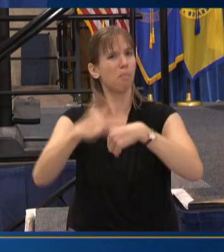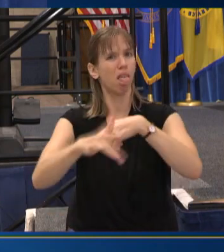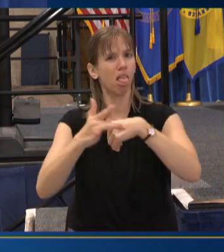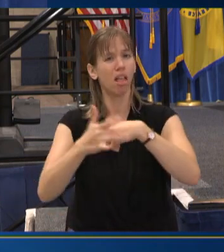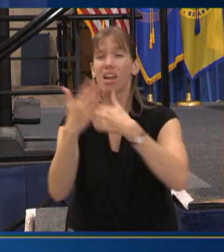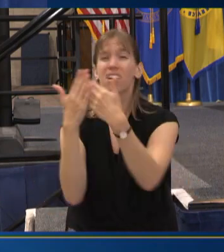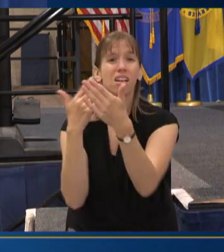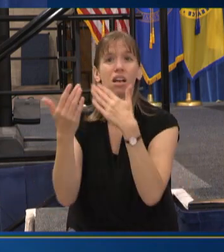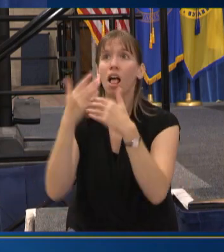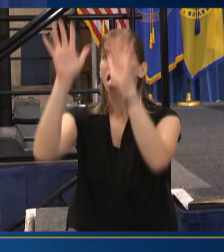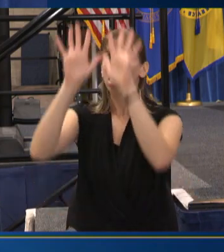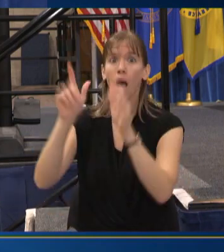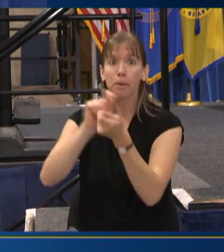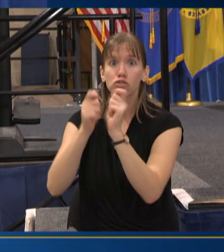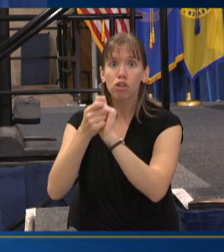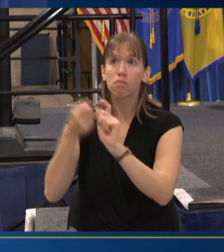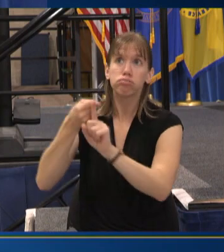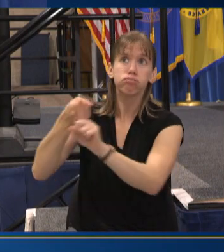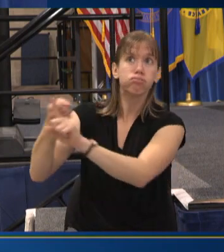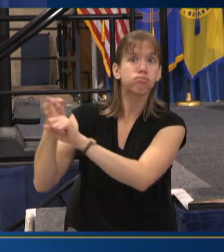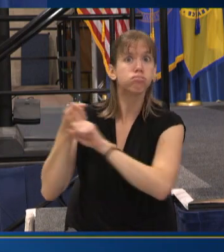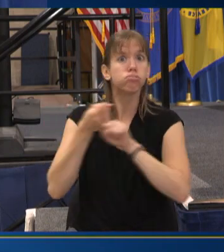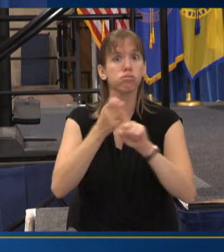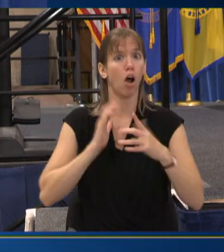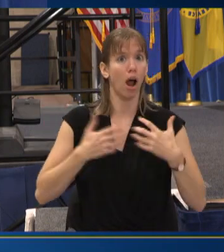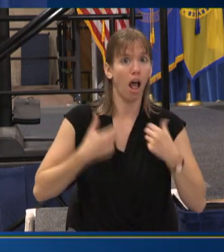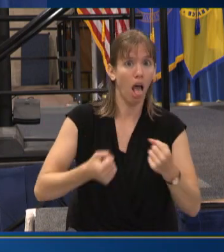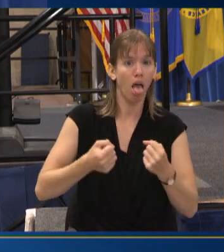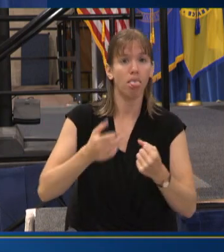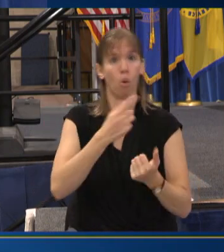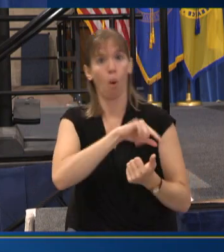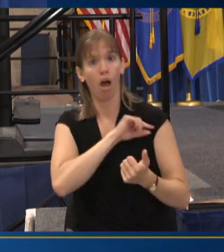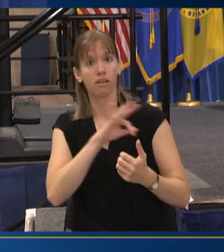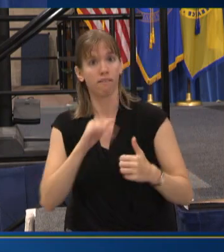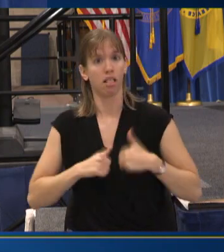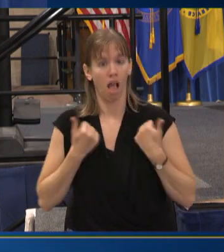change continues to impact our health and our quality of life.